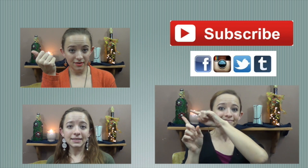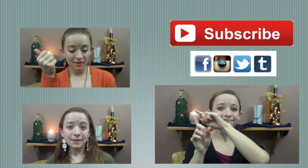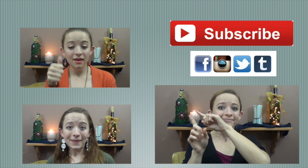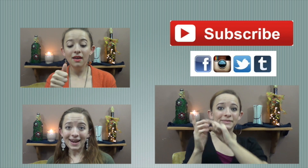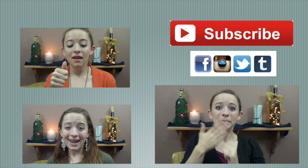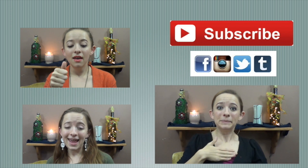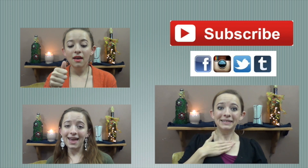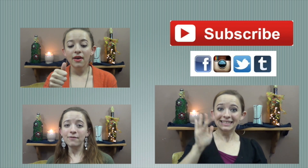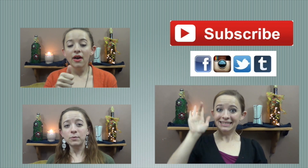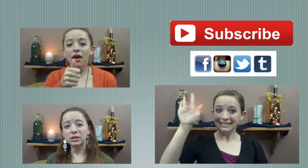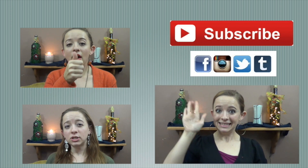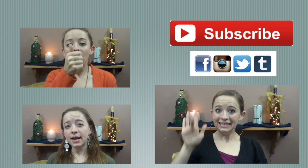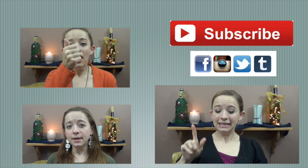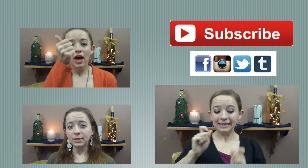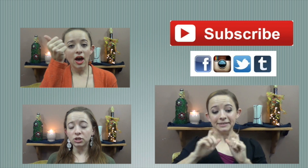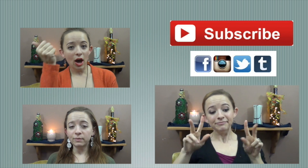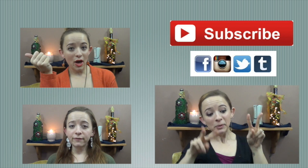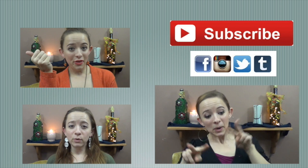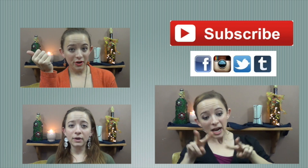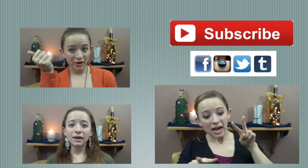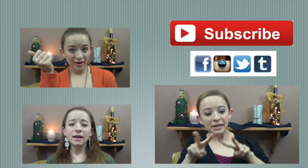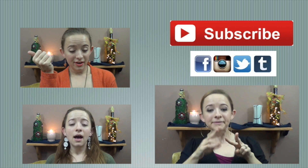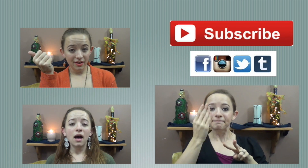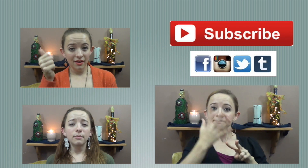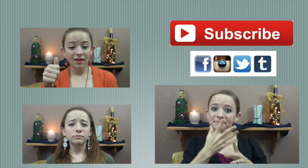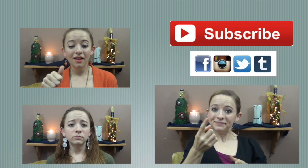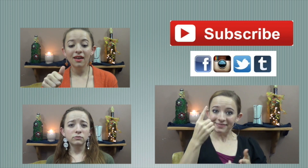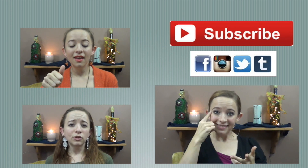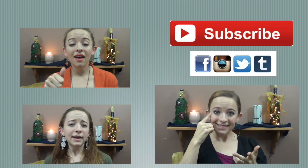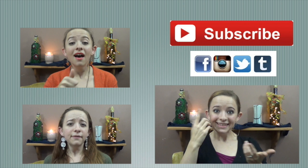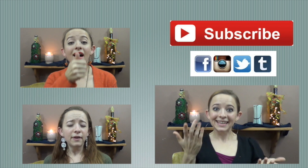other videos over here. So please click on those. Take a look,